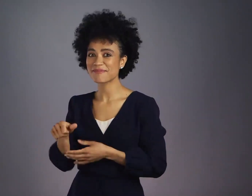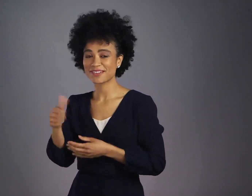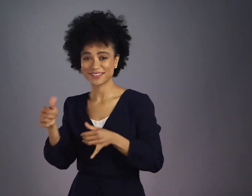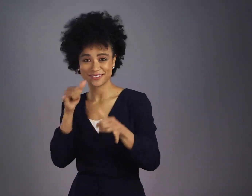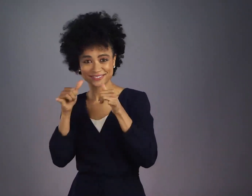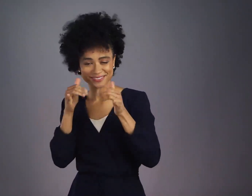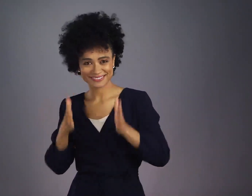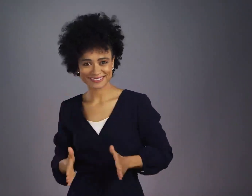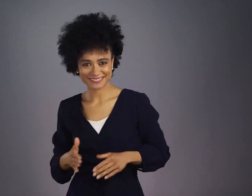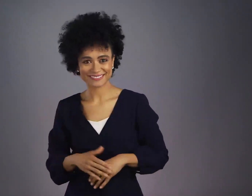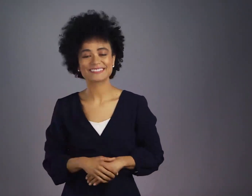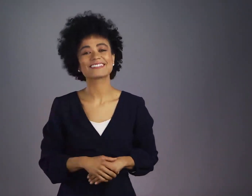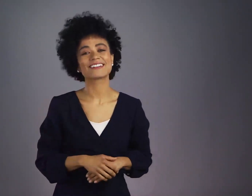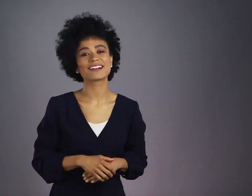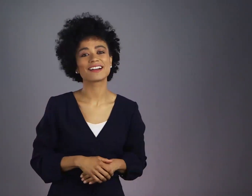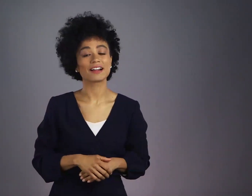Drinkers like to help other drinkers.